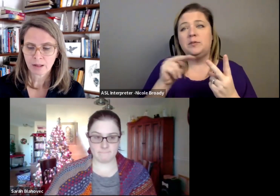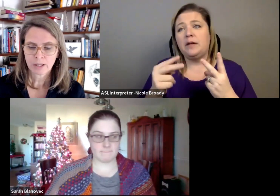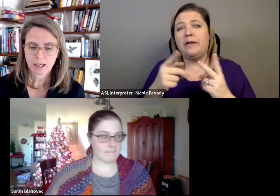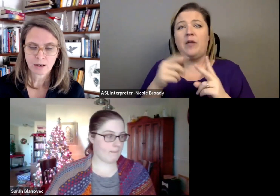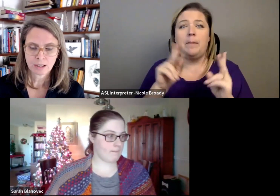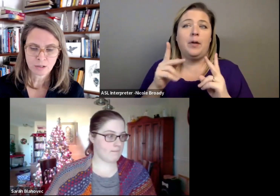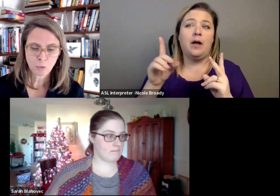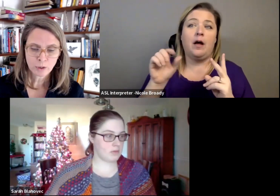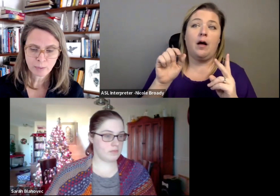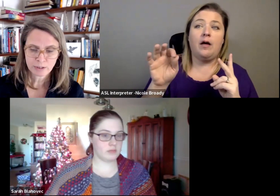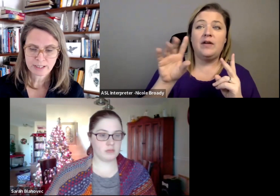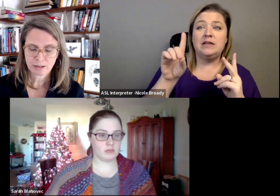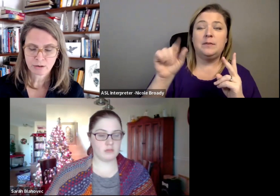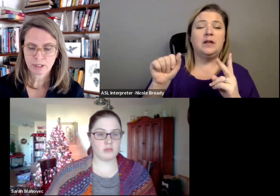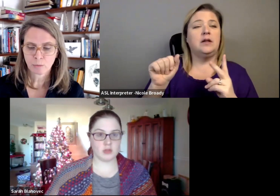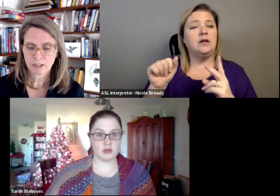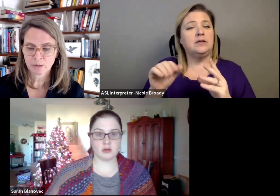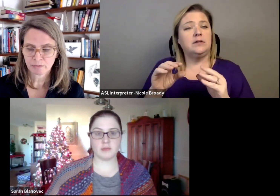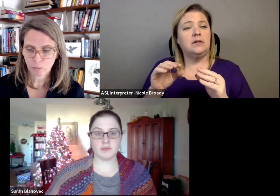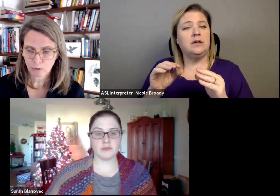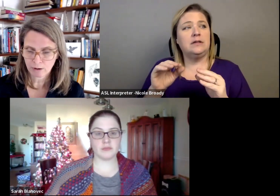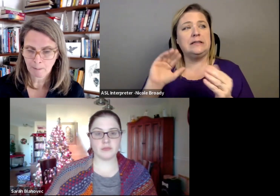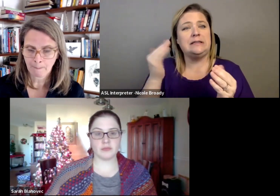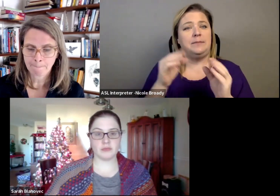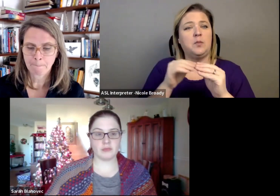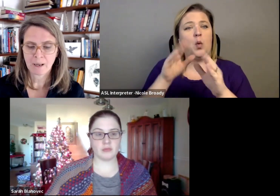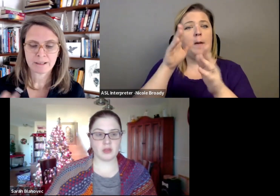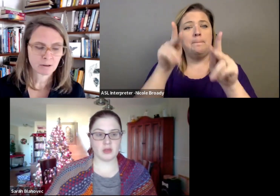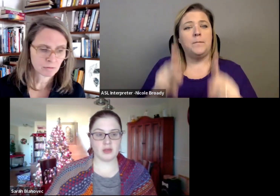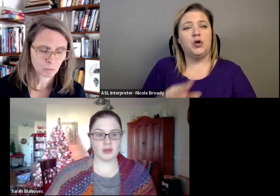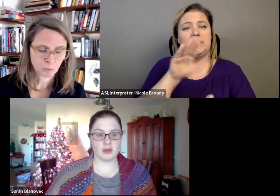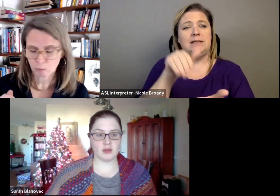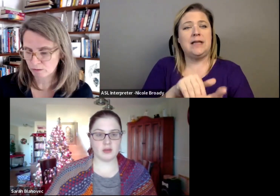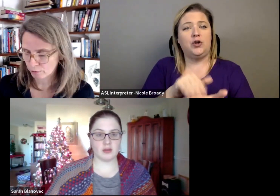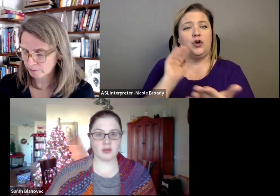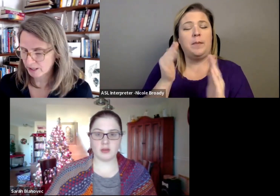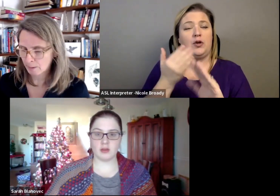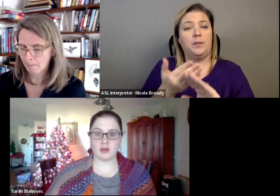that you think is more person centered than it was before. And then we'll go from there.